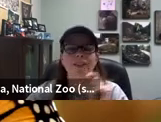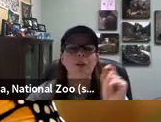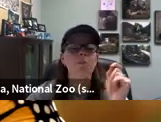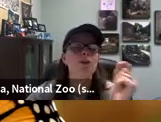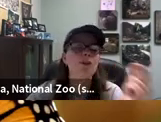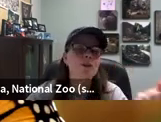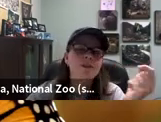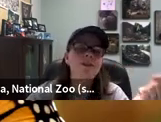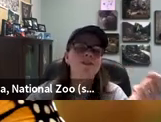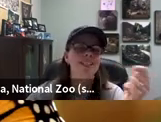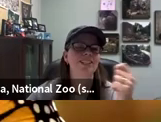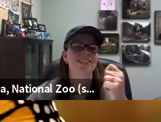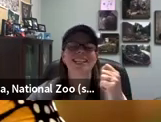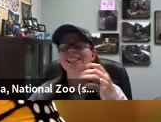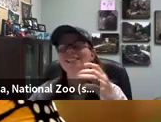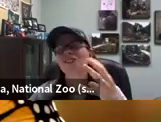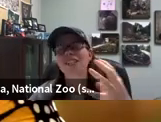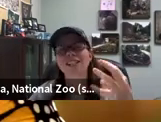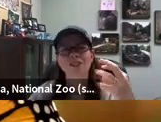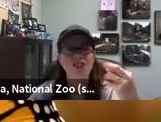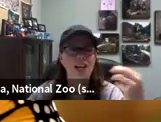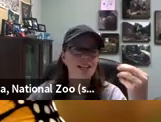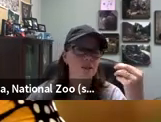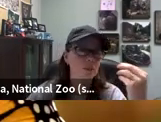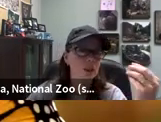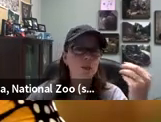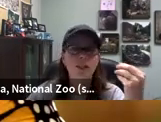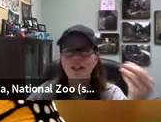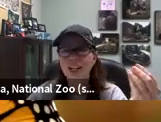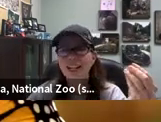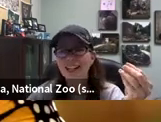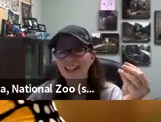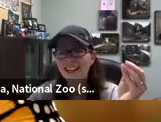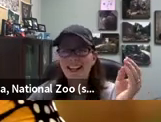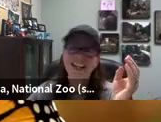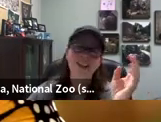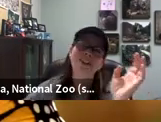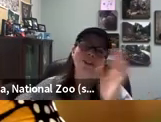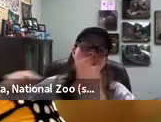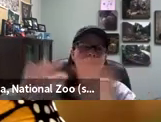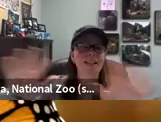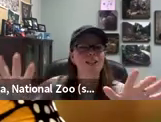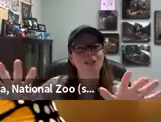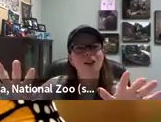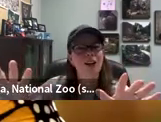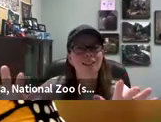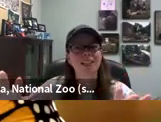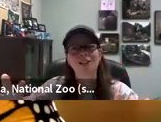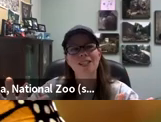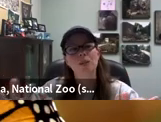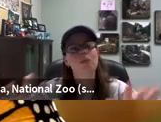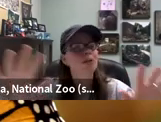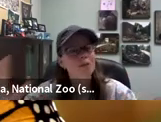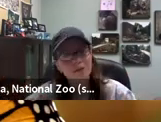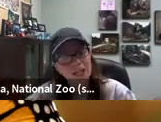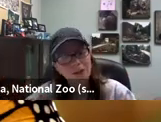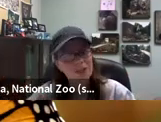they're beautiful. They're like these iridescent shades of blue and green. And you come out into a garden